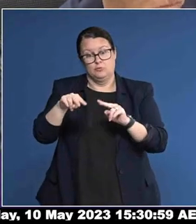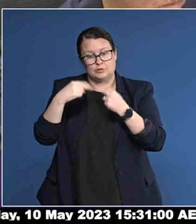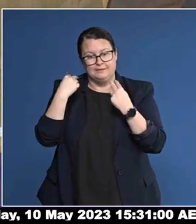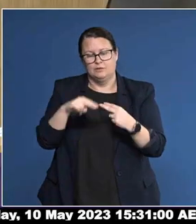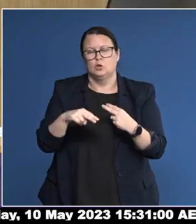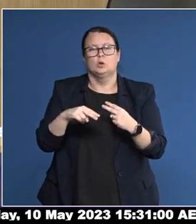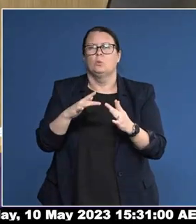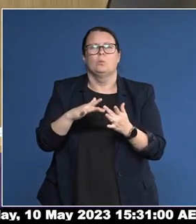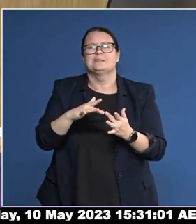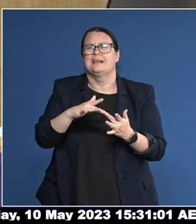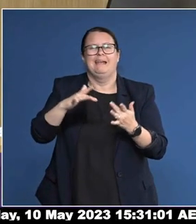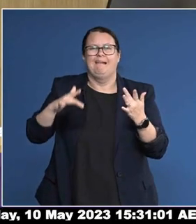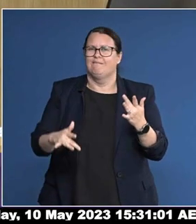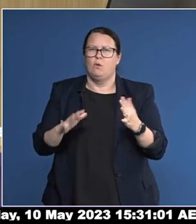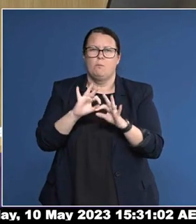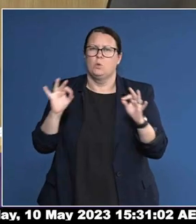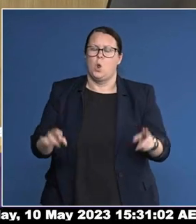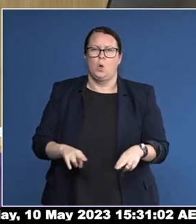manager of the Housing Service Centre at the time.